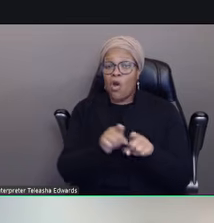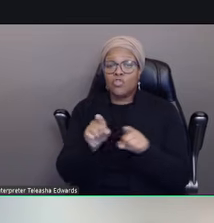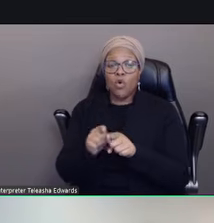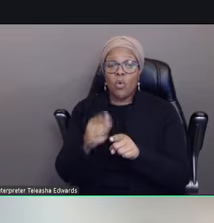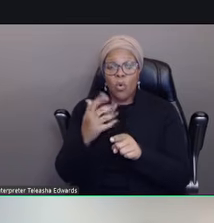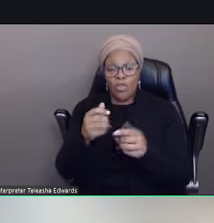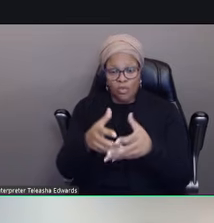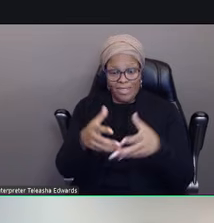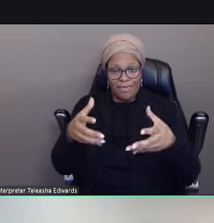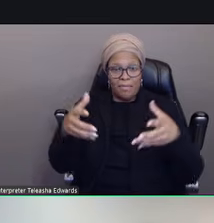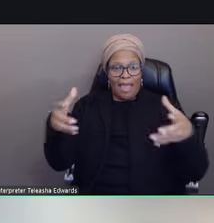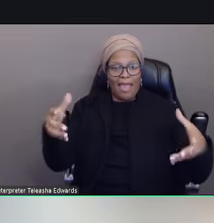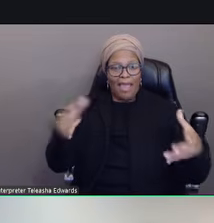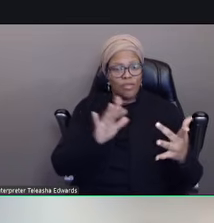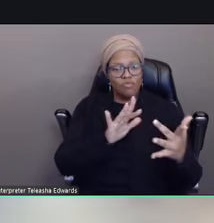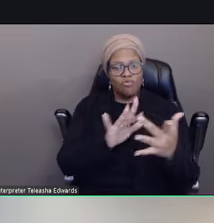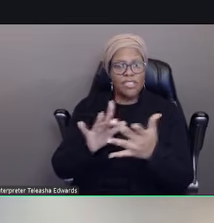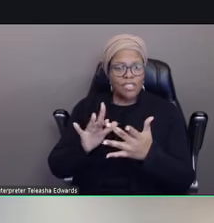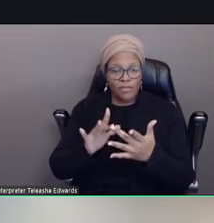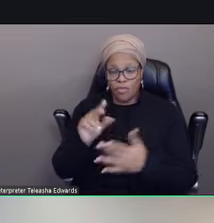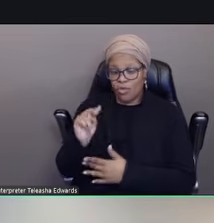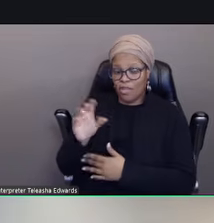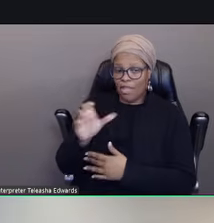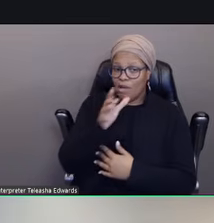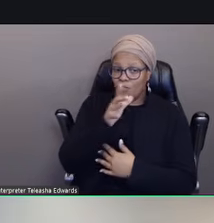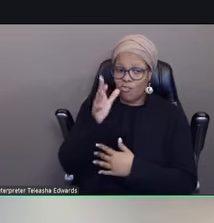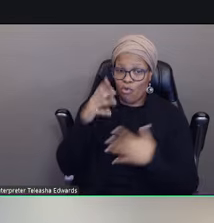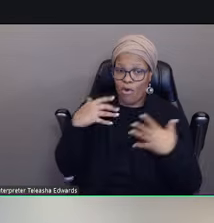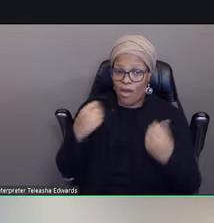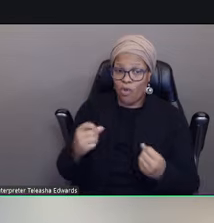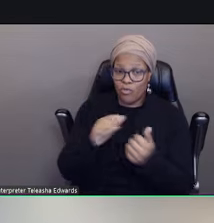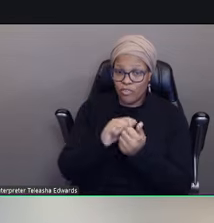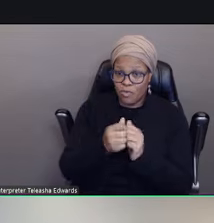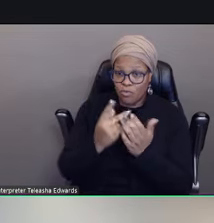Carolina Rural Health Transformation Program. So there'll be some things that we will stand